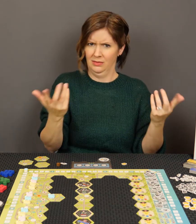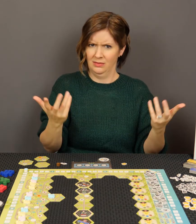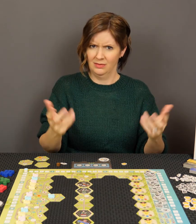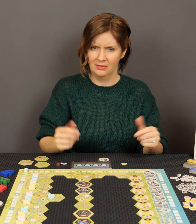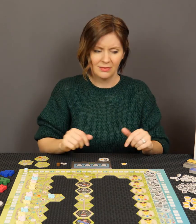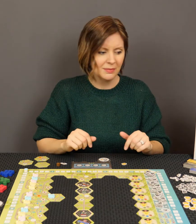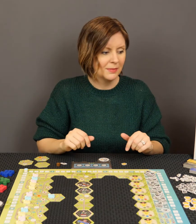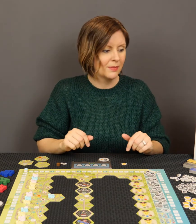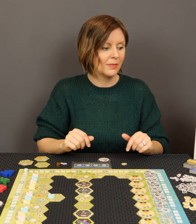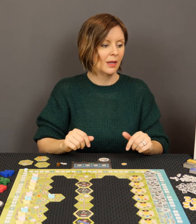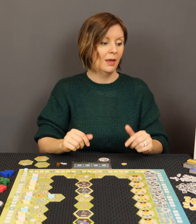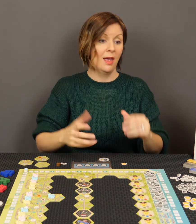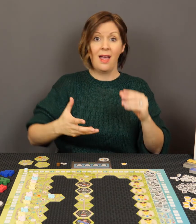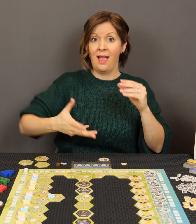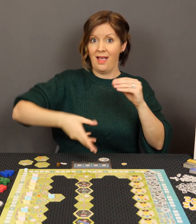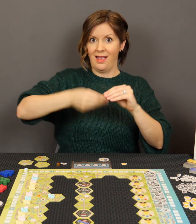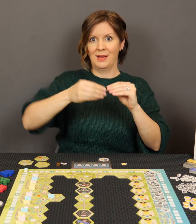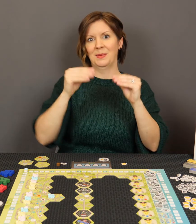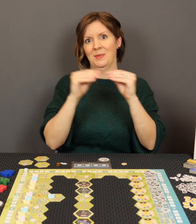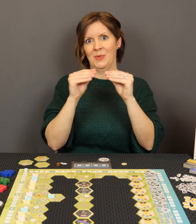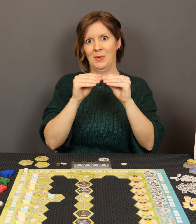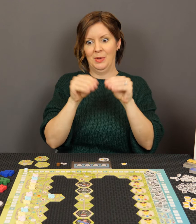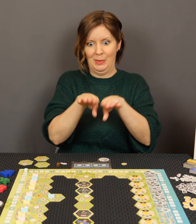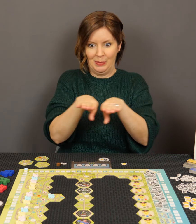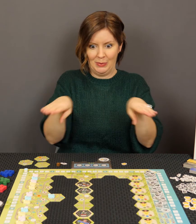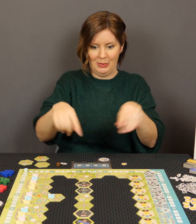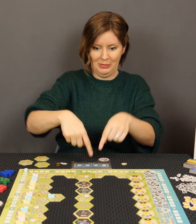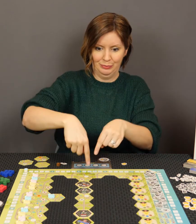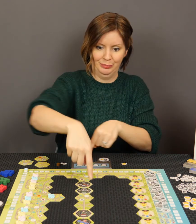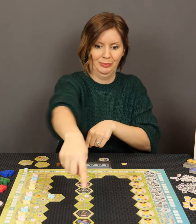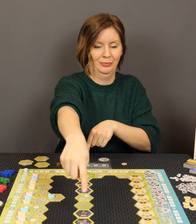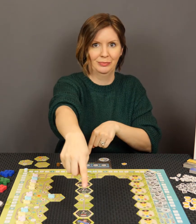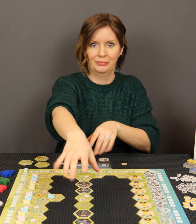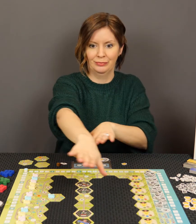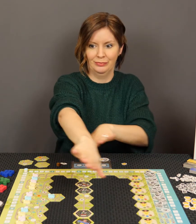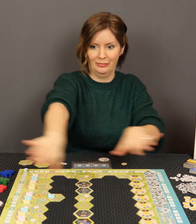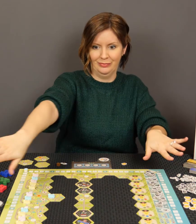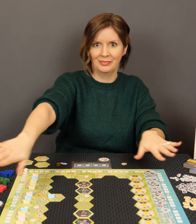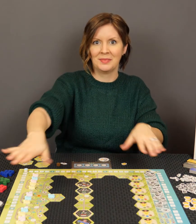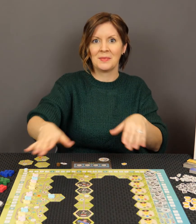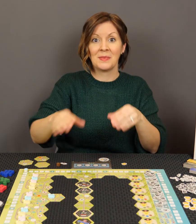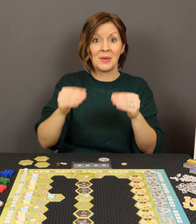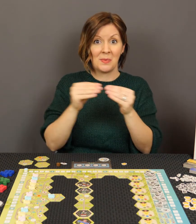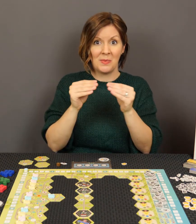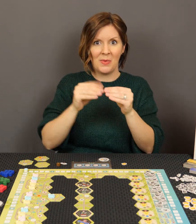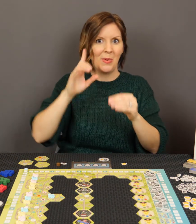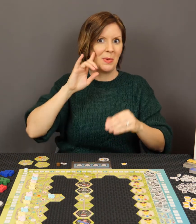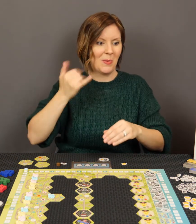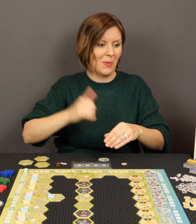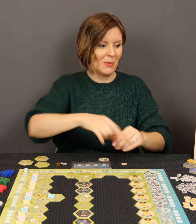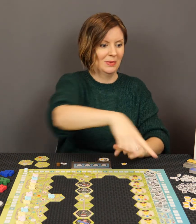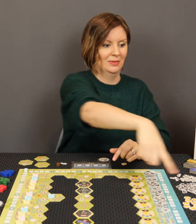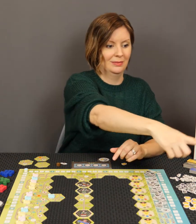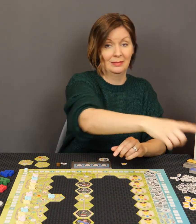The Rocky Mountain expansion adds more to the board, it actually separates the board and has some that go in the middle.